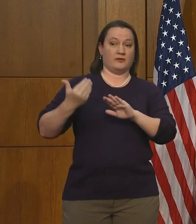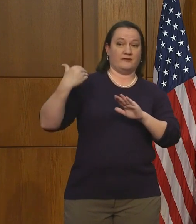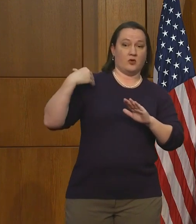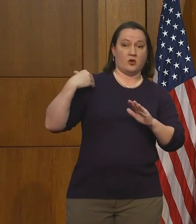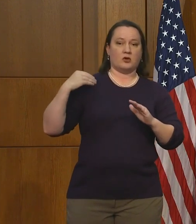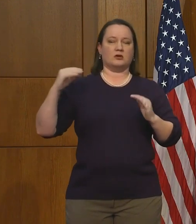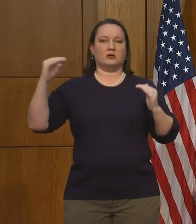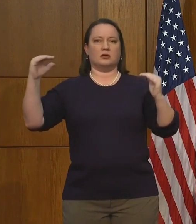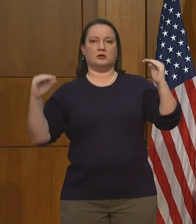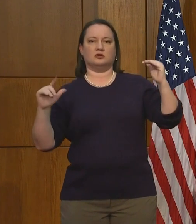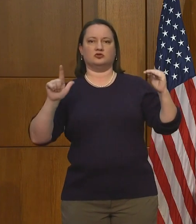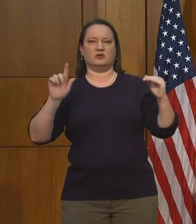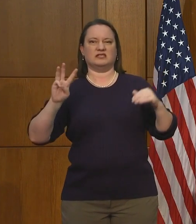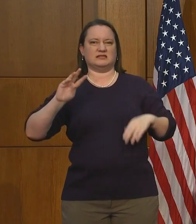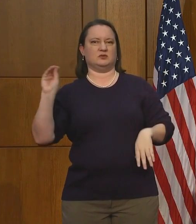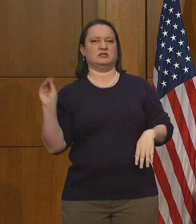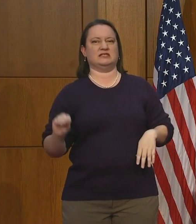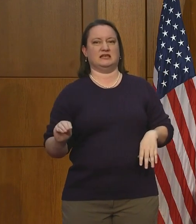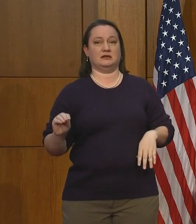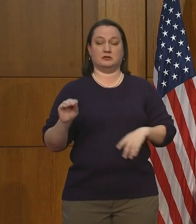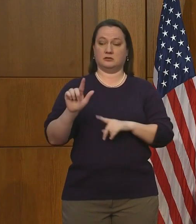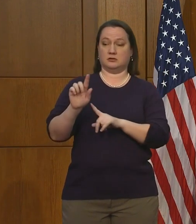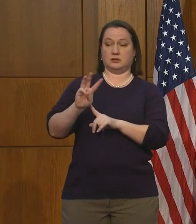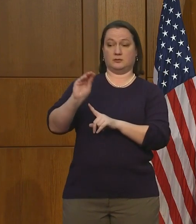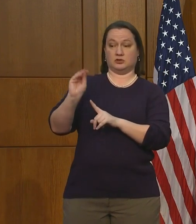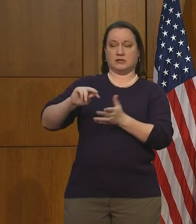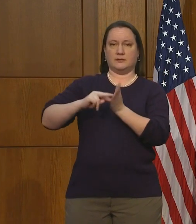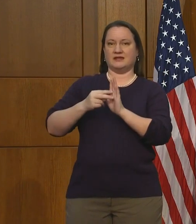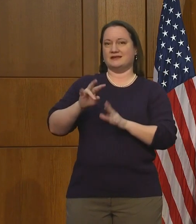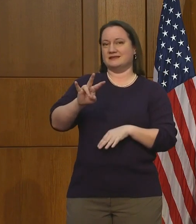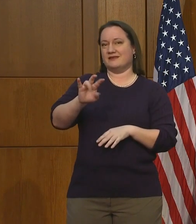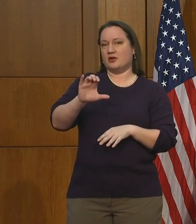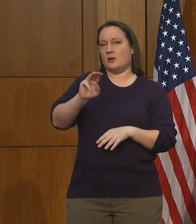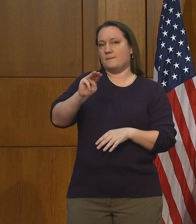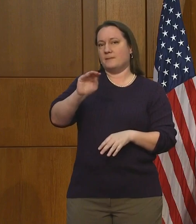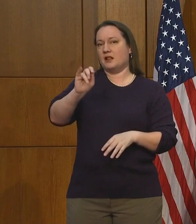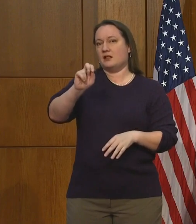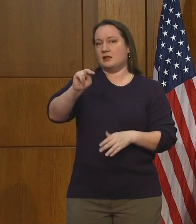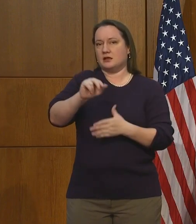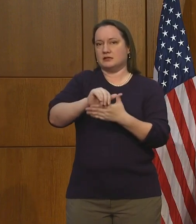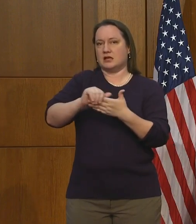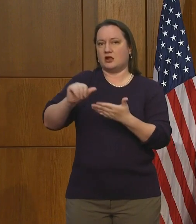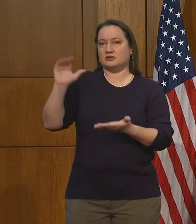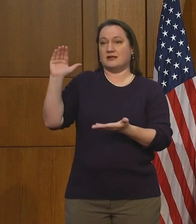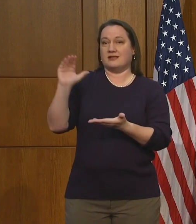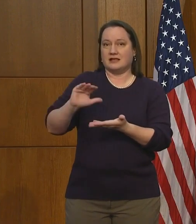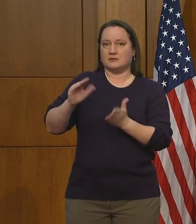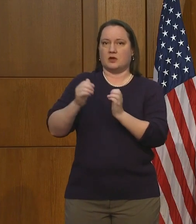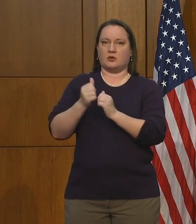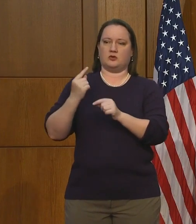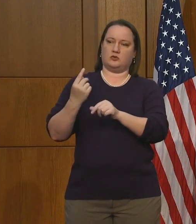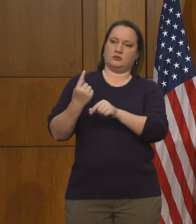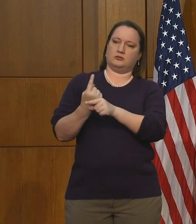COLLECTIONS WERE DOWN 26% THAT IS ABOUT SEVEN HUNDRED MILLION